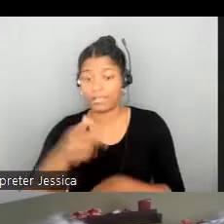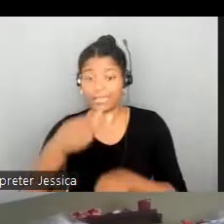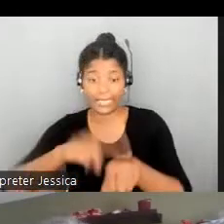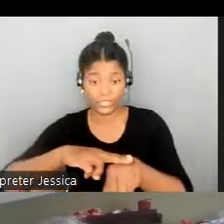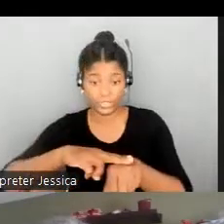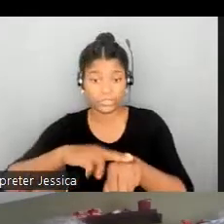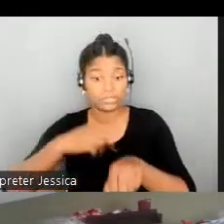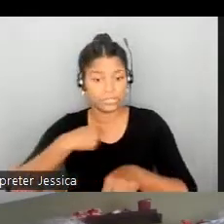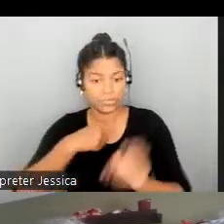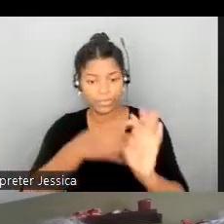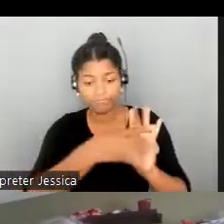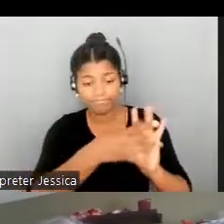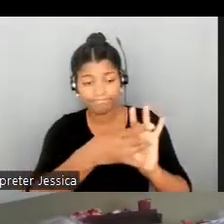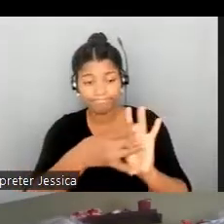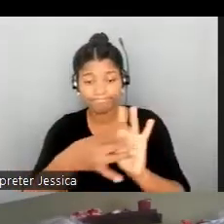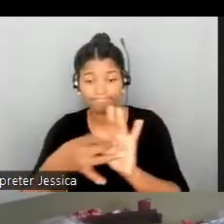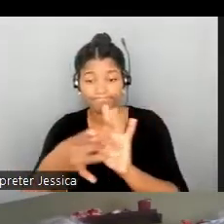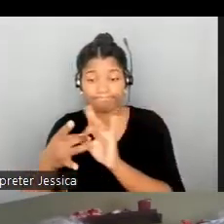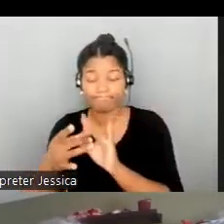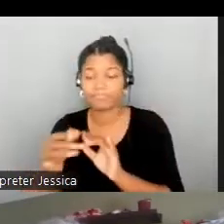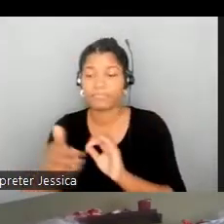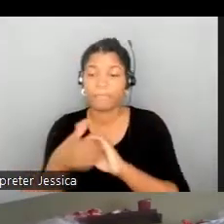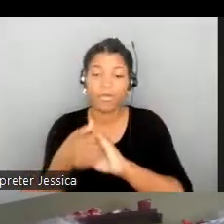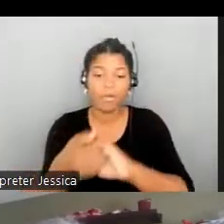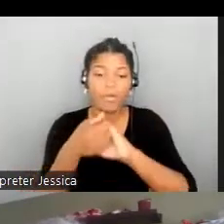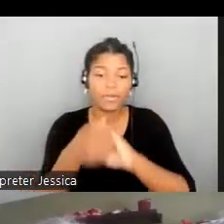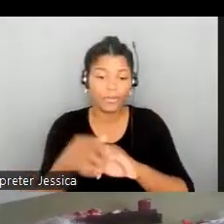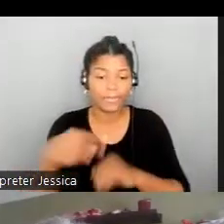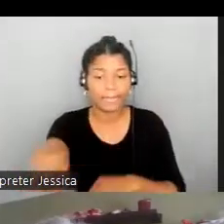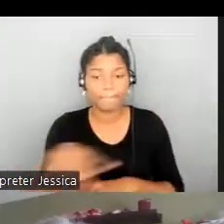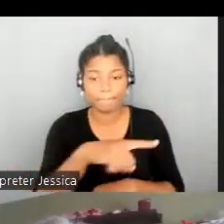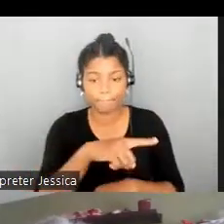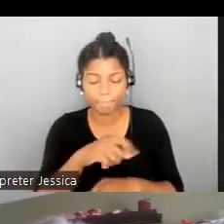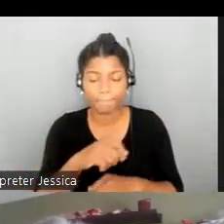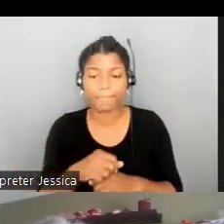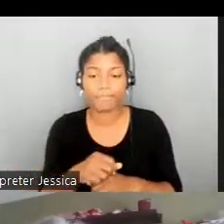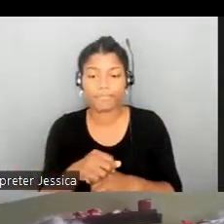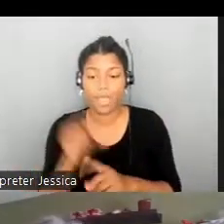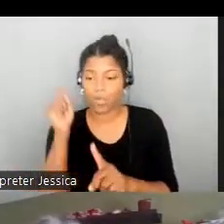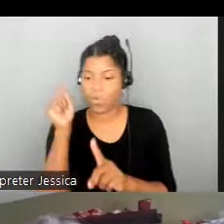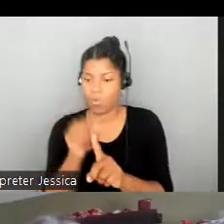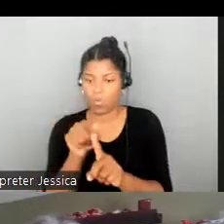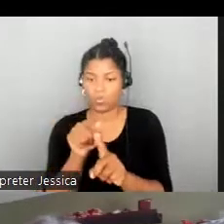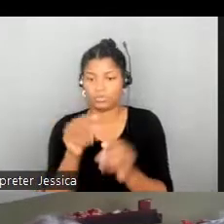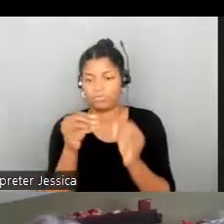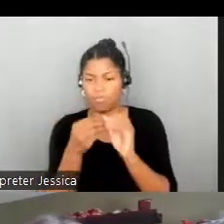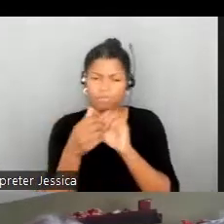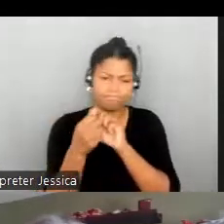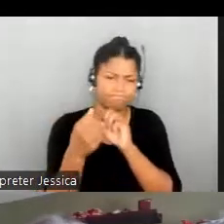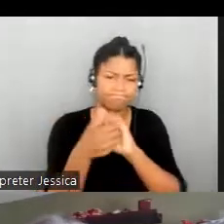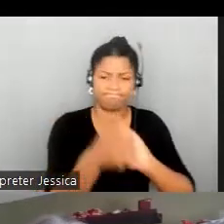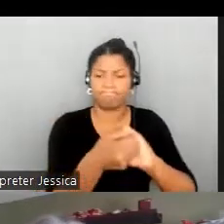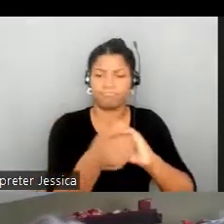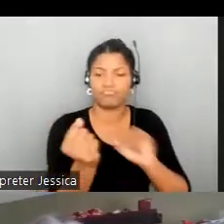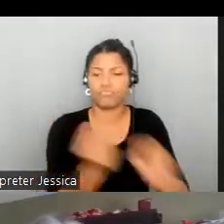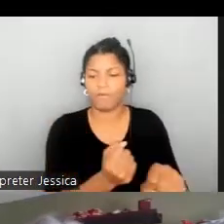ways and partnering with them is another one of our goals so we can assist them as well.